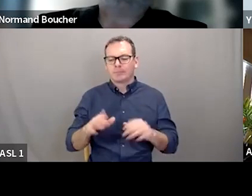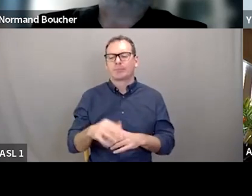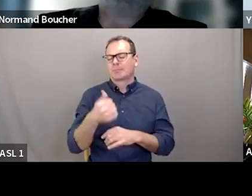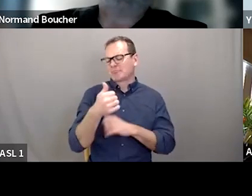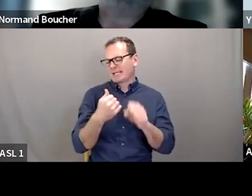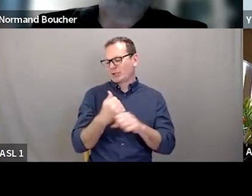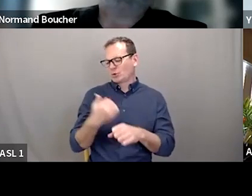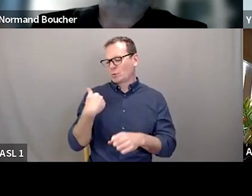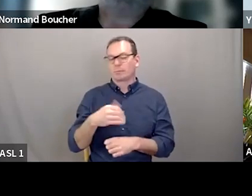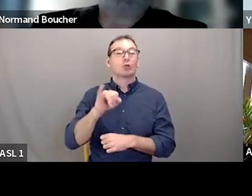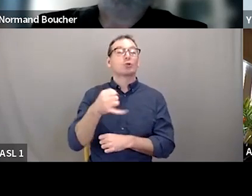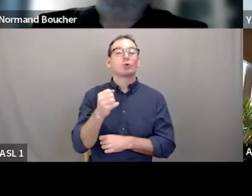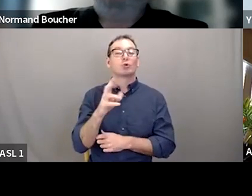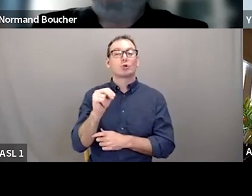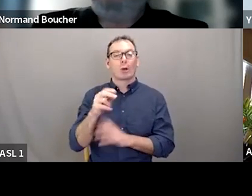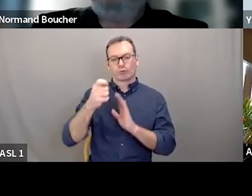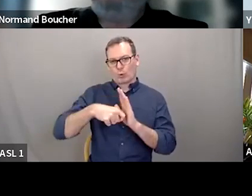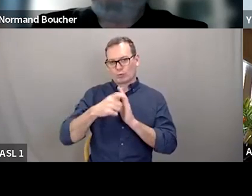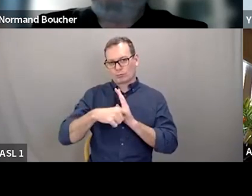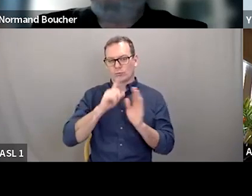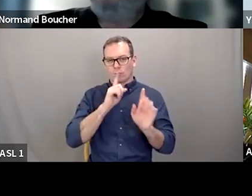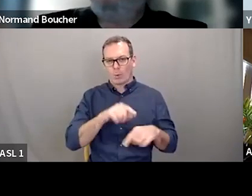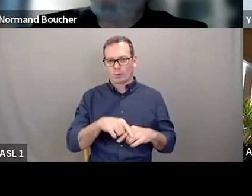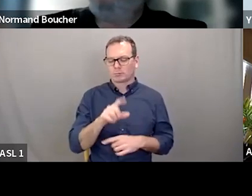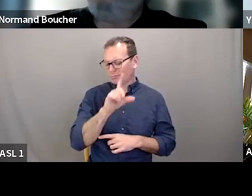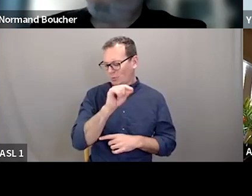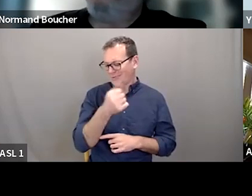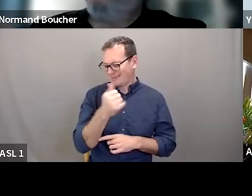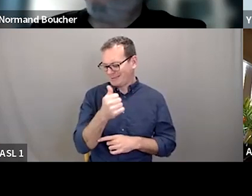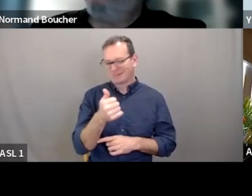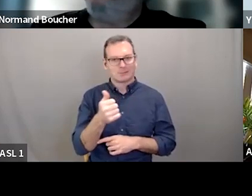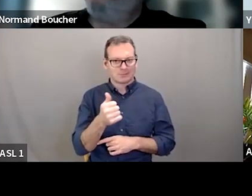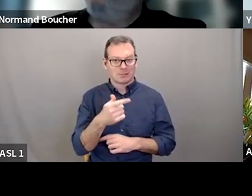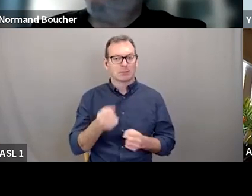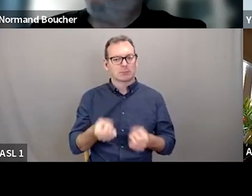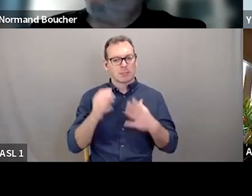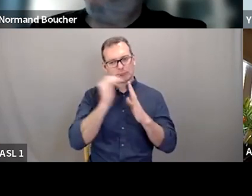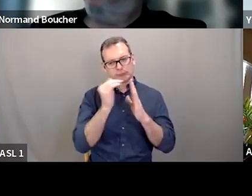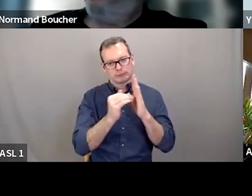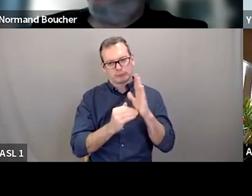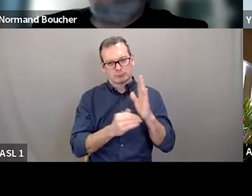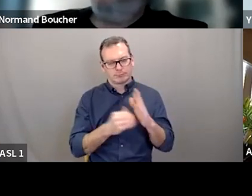first version of support was in 2010 and a lot of suggestions he made back then are actually still